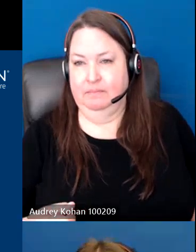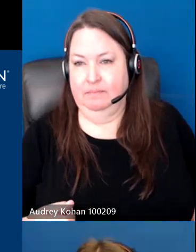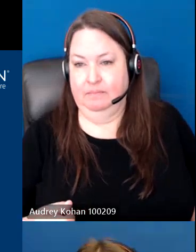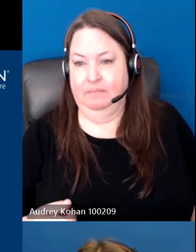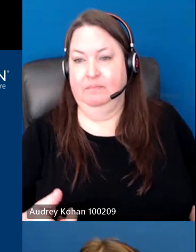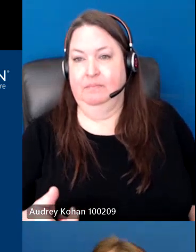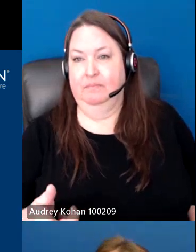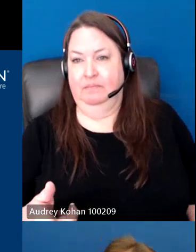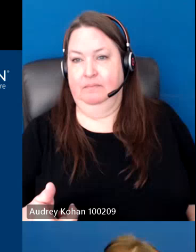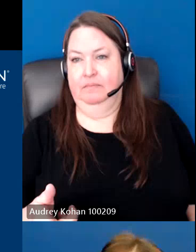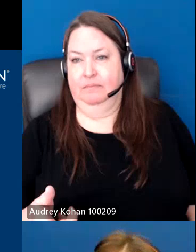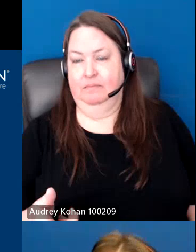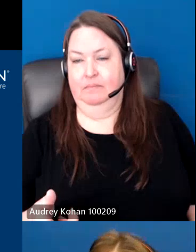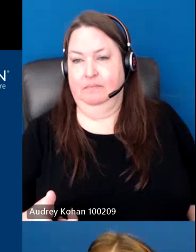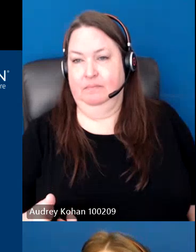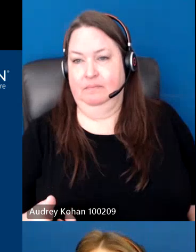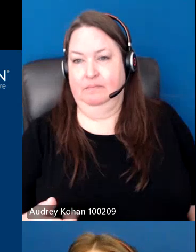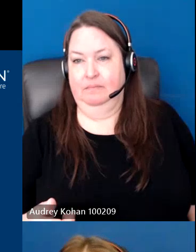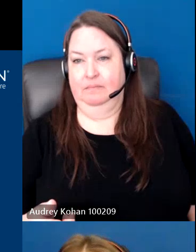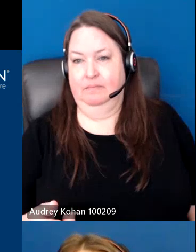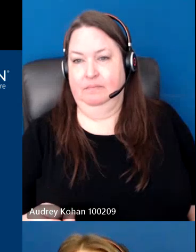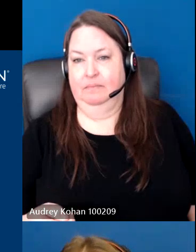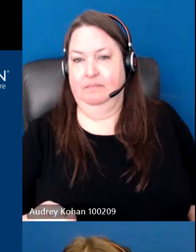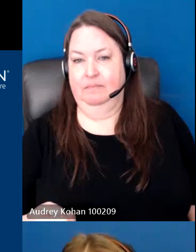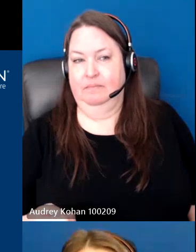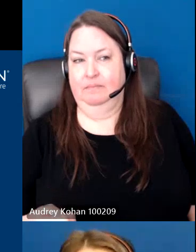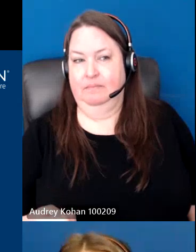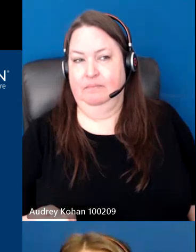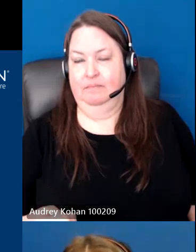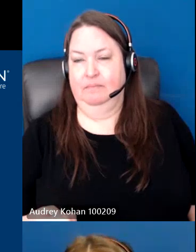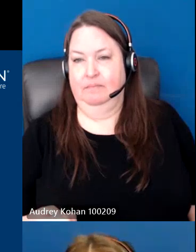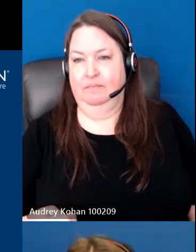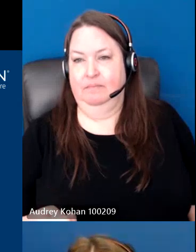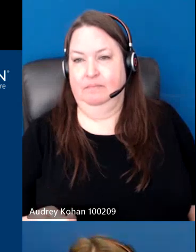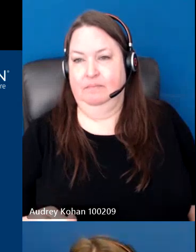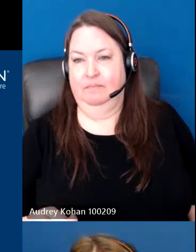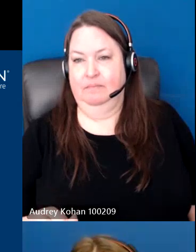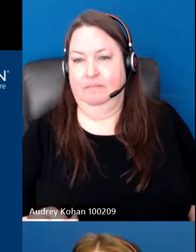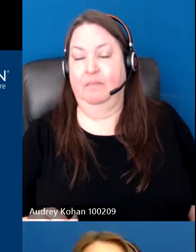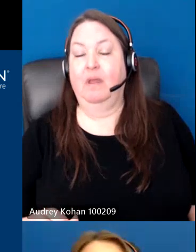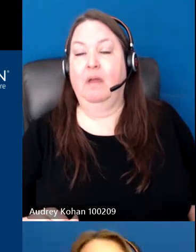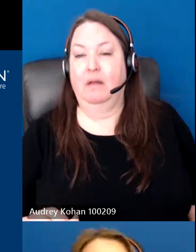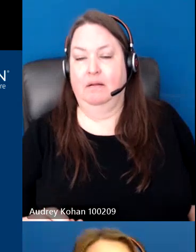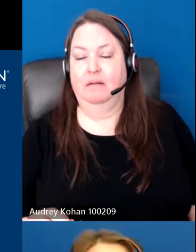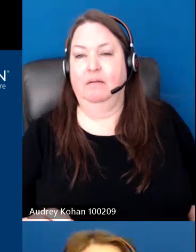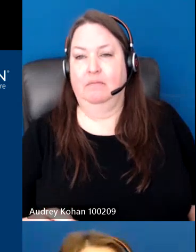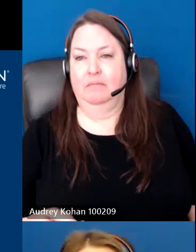make sense here to pause and I would I would love to hear Carla's thoughts on from an operational